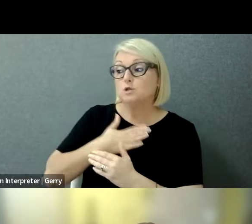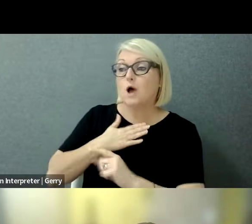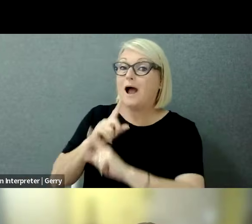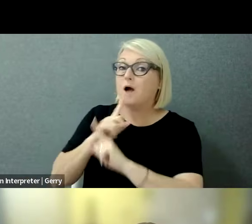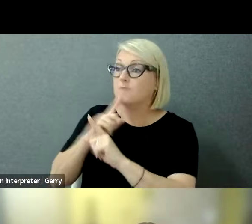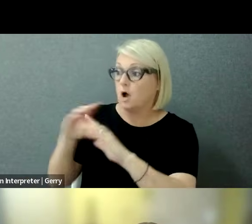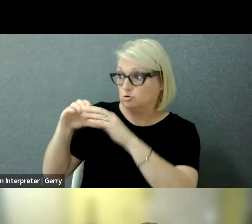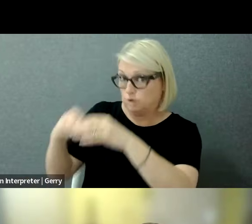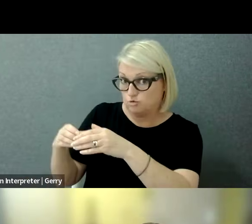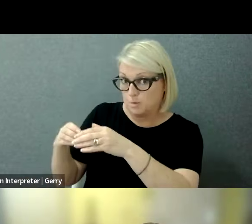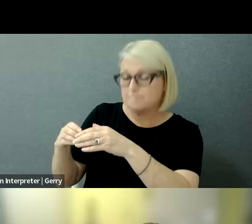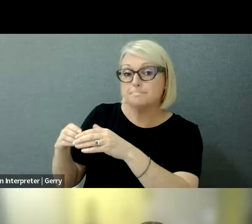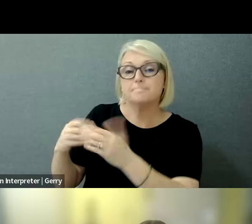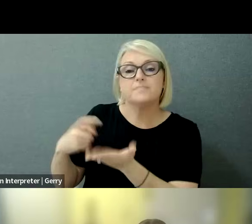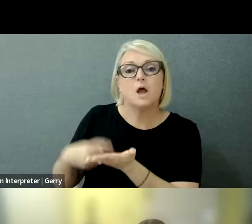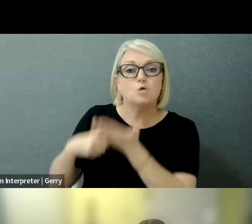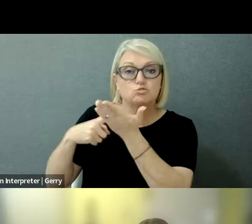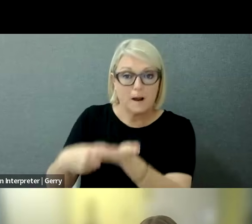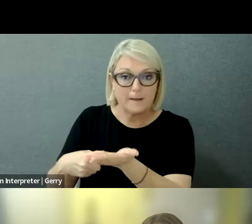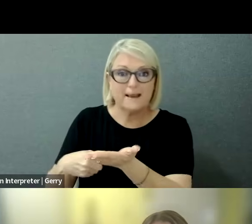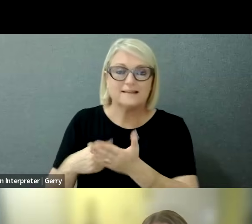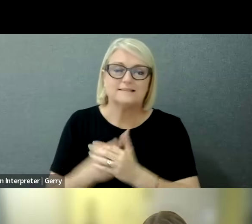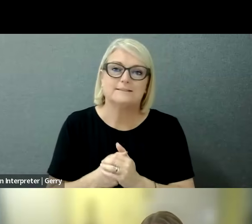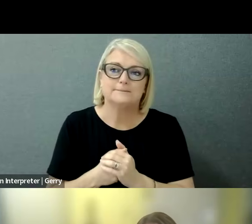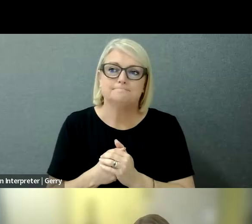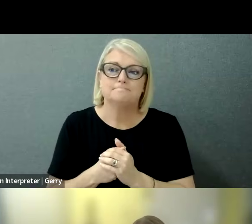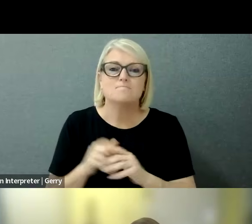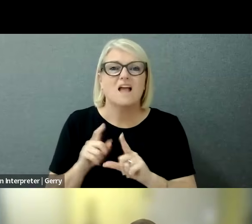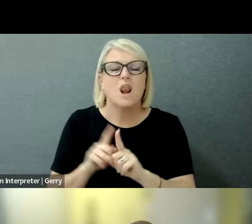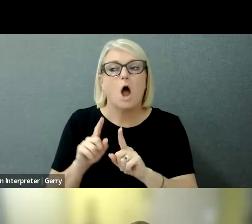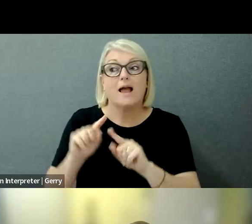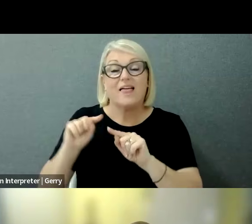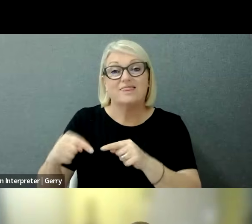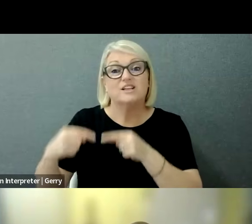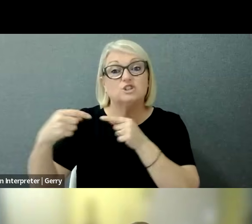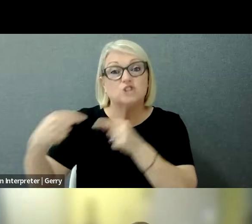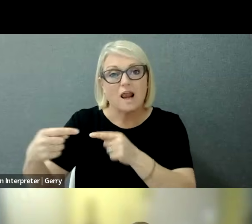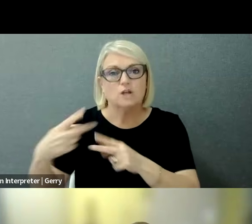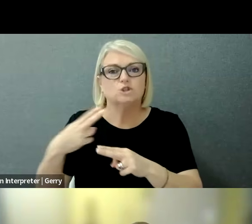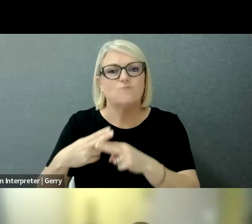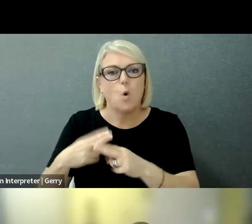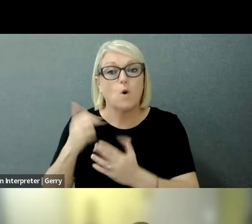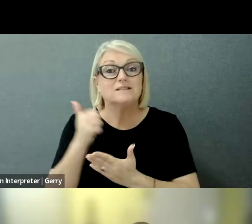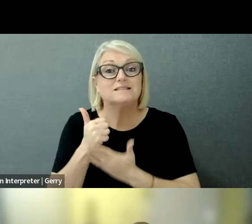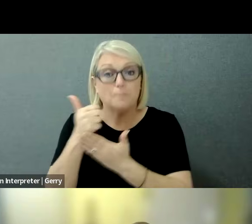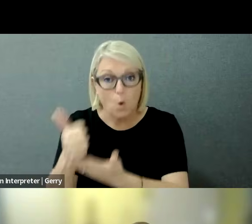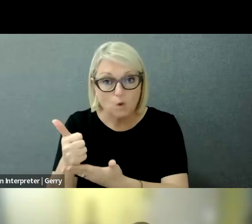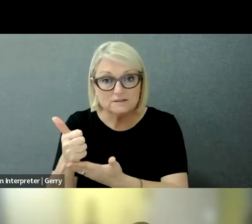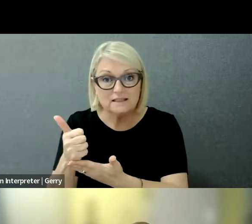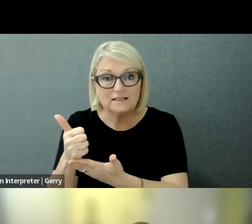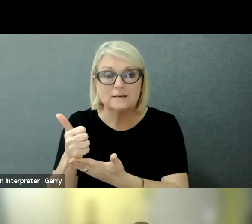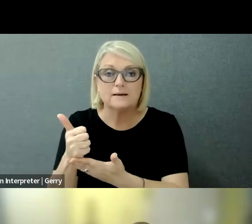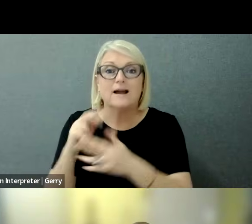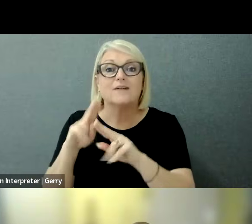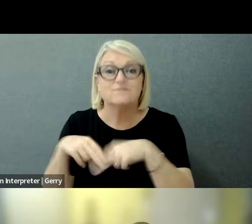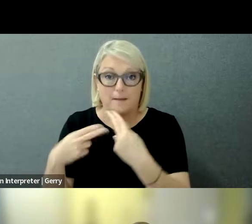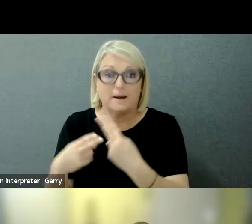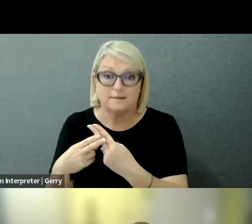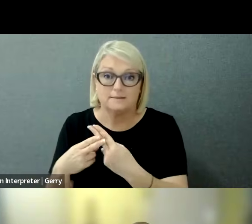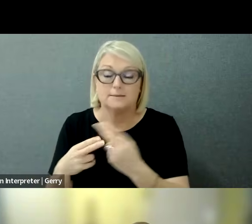of - the challenge of supporting different ways of working with families that are less one-on-one